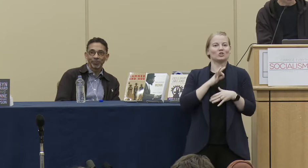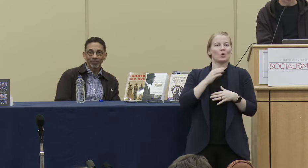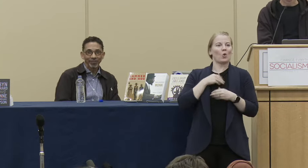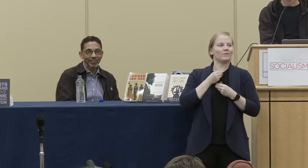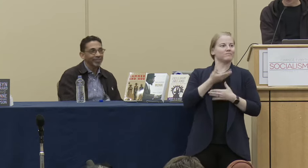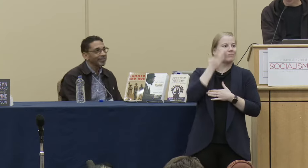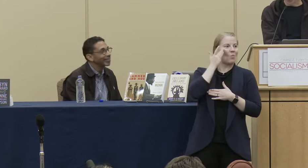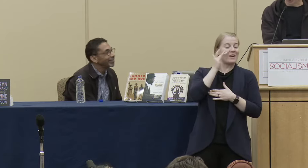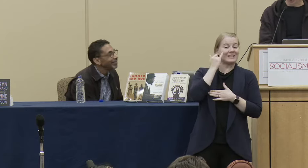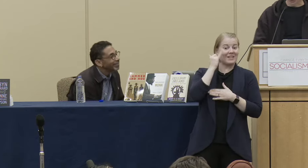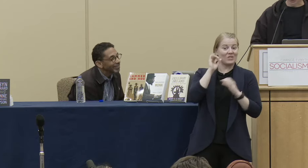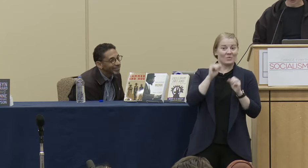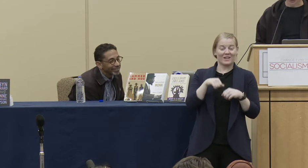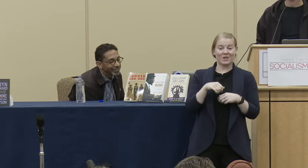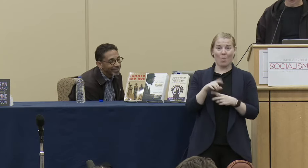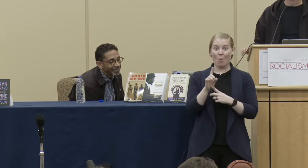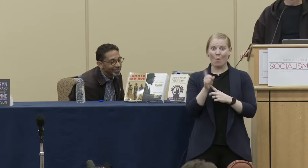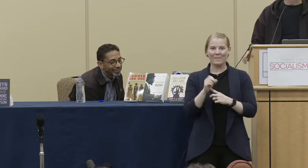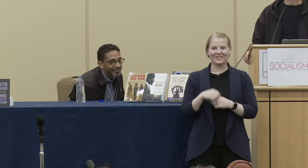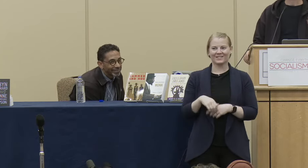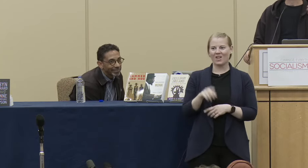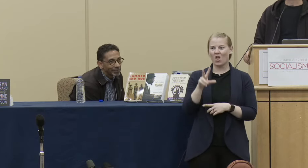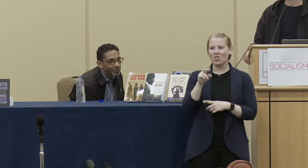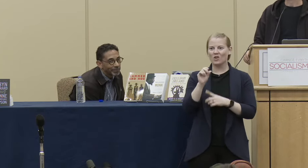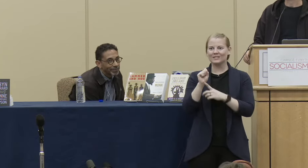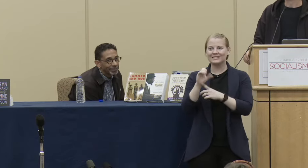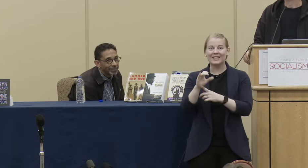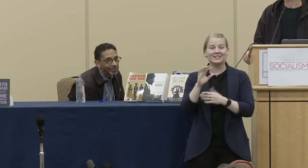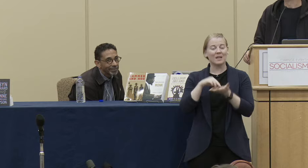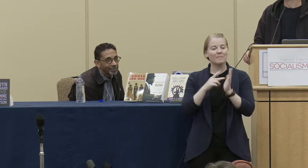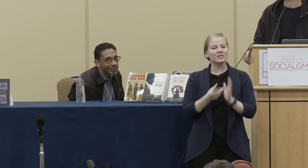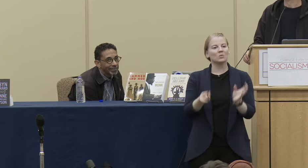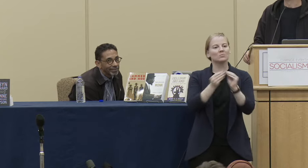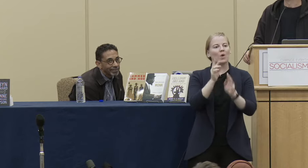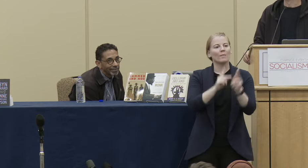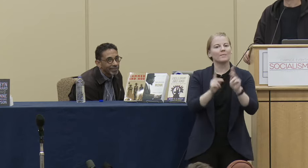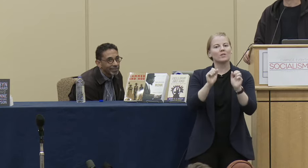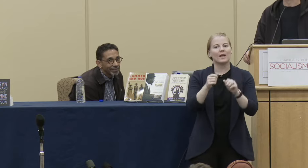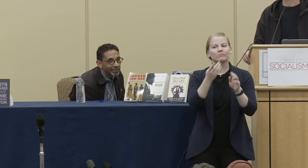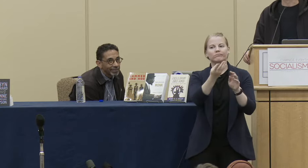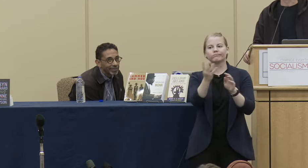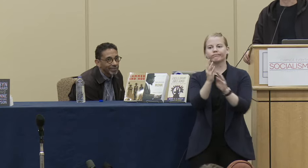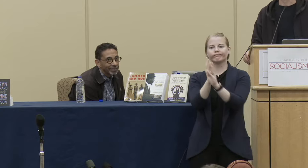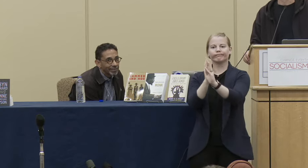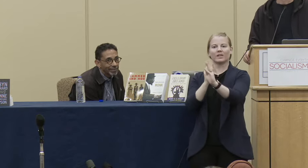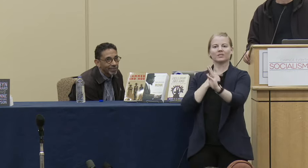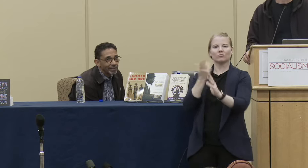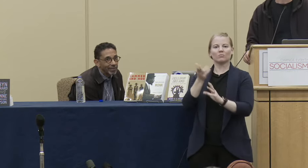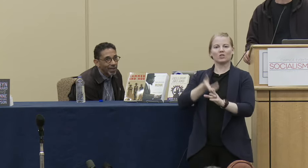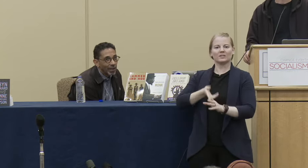wit. If you can speak for one minute or 30 seconds, that will